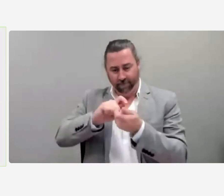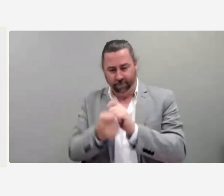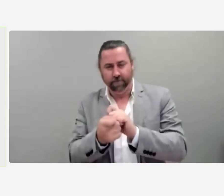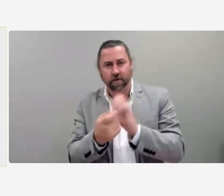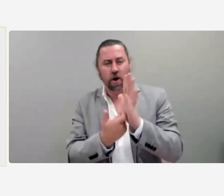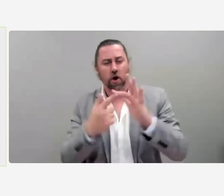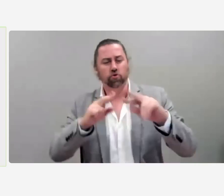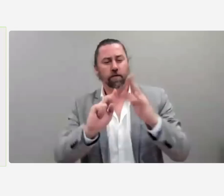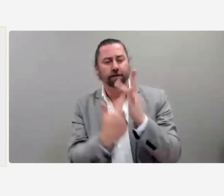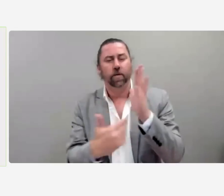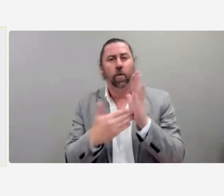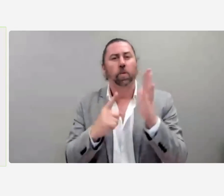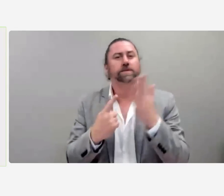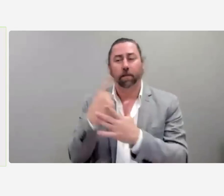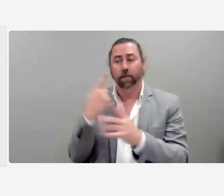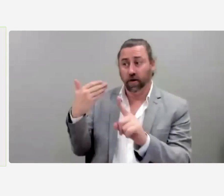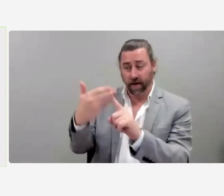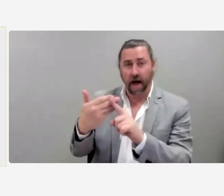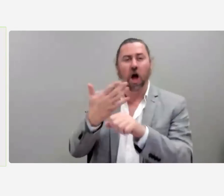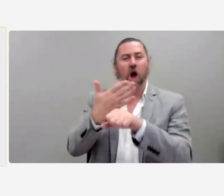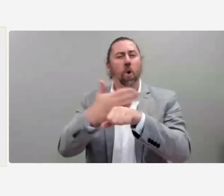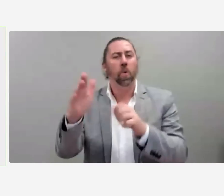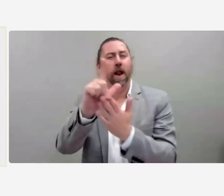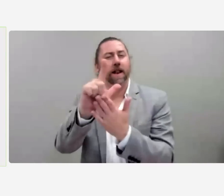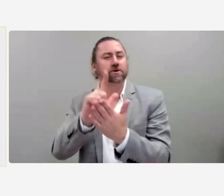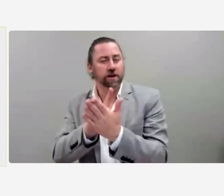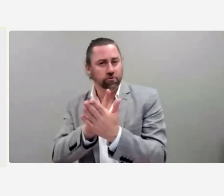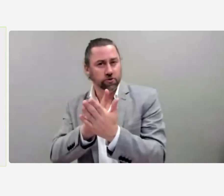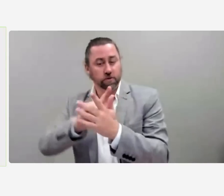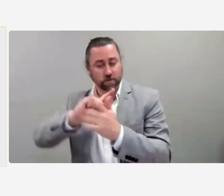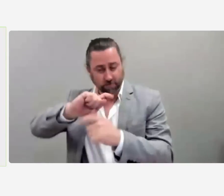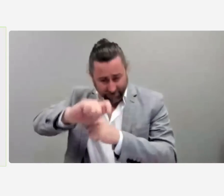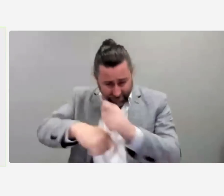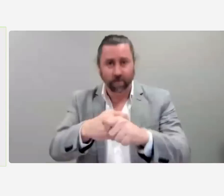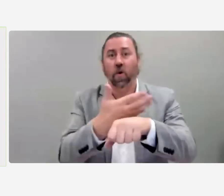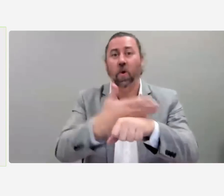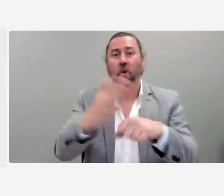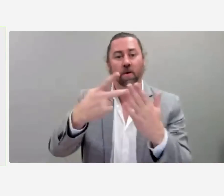establishment of a new Aged Care Act to a new In-Home Aged Care Program through to progress on